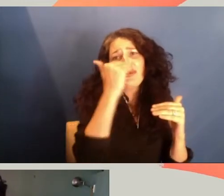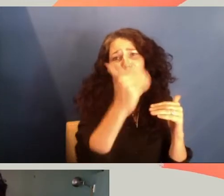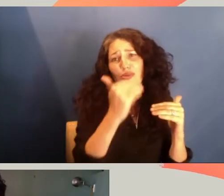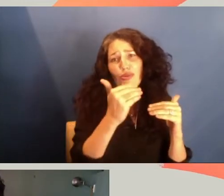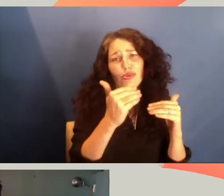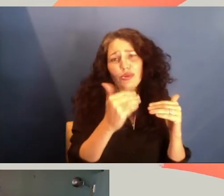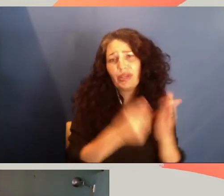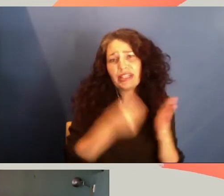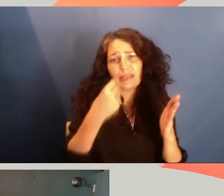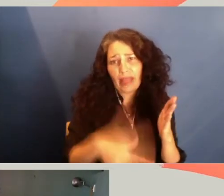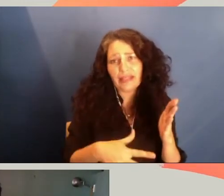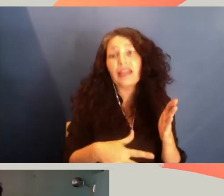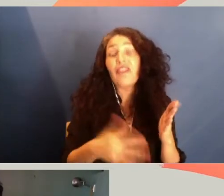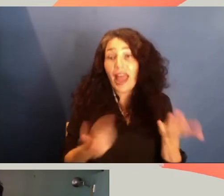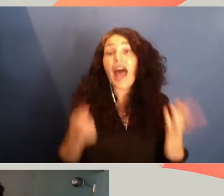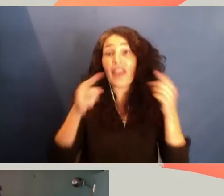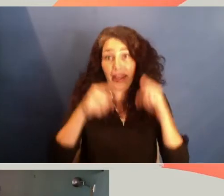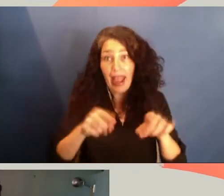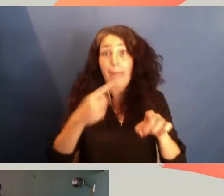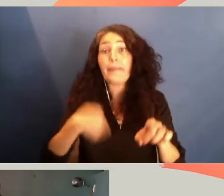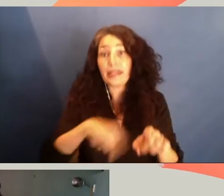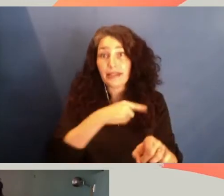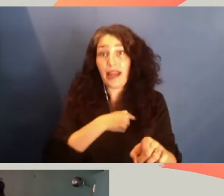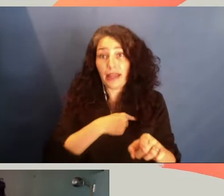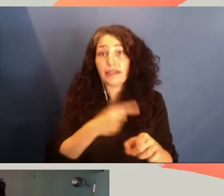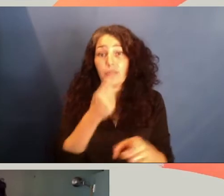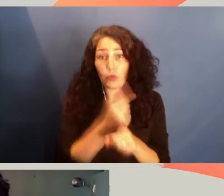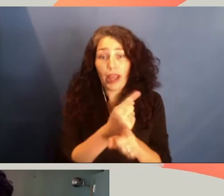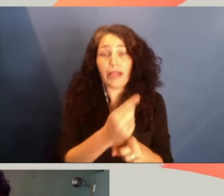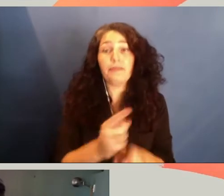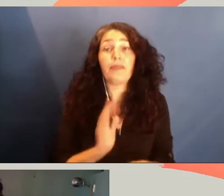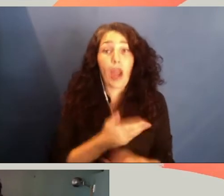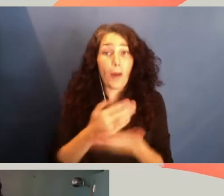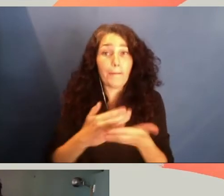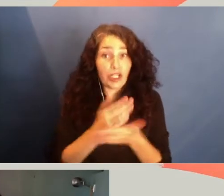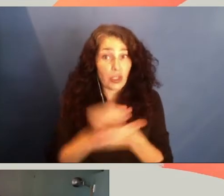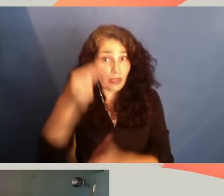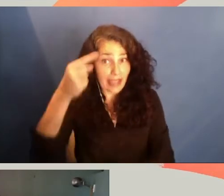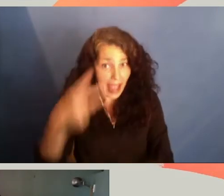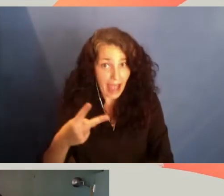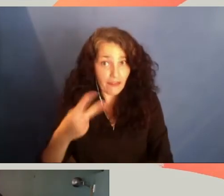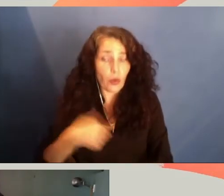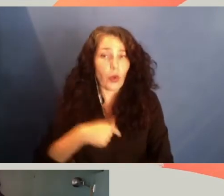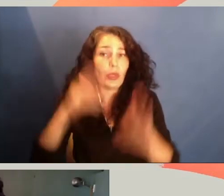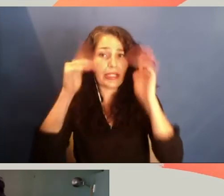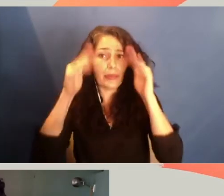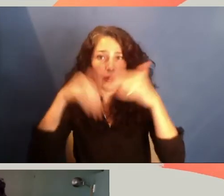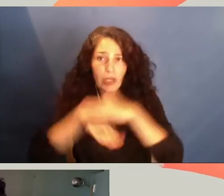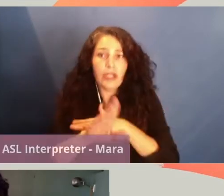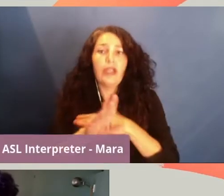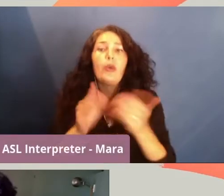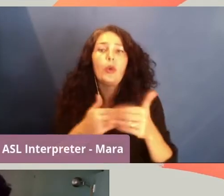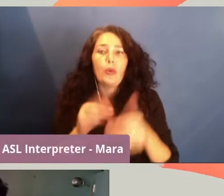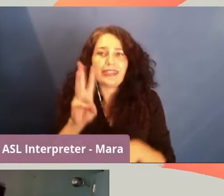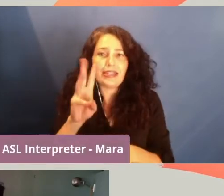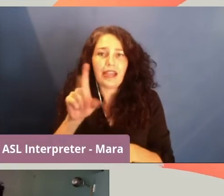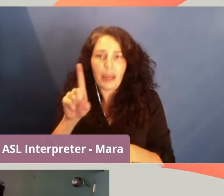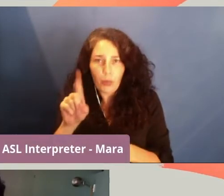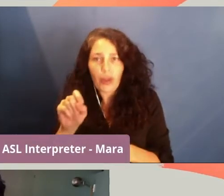And that was when our budget was half of what it ended up being. I mean, we walked into the room with a $600,000 budget. We were laughed out of that room.